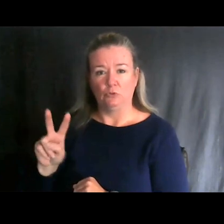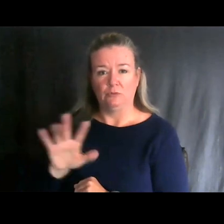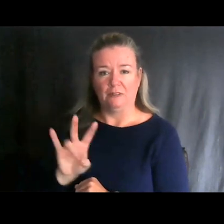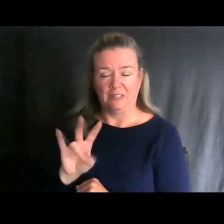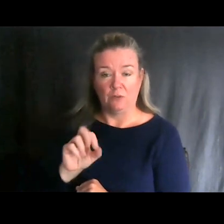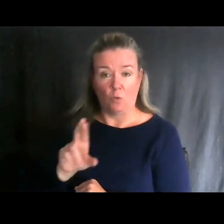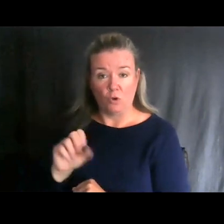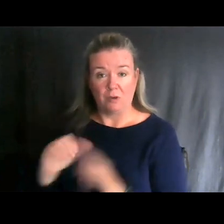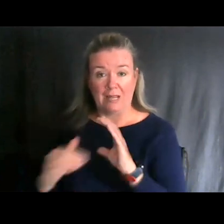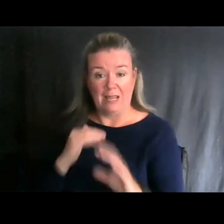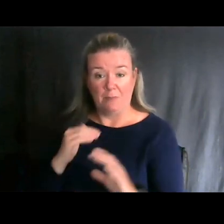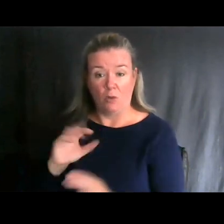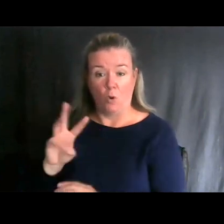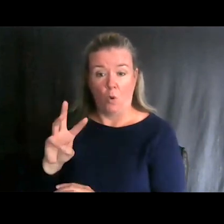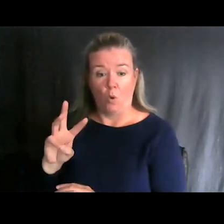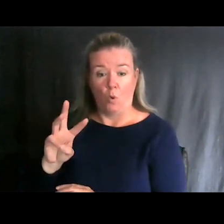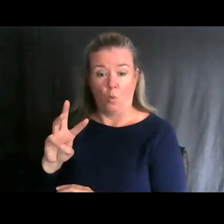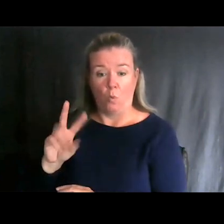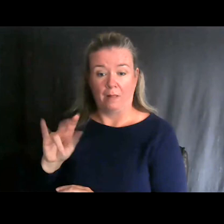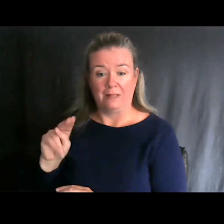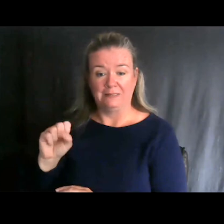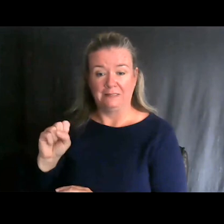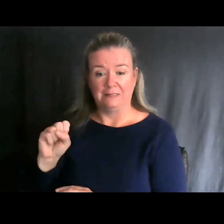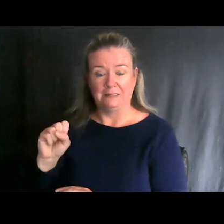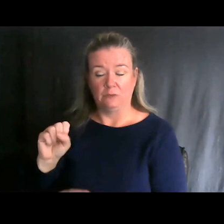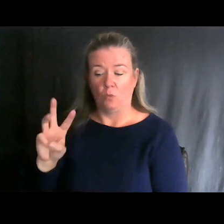or you can email me at wilkinsb@michigantrackchair.com.